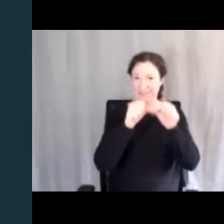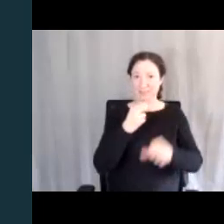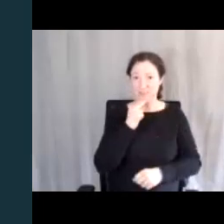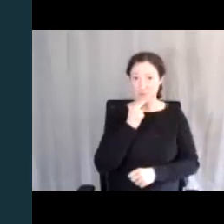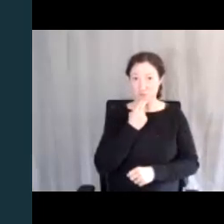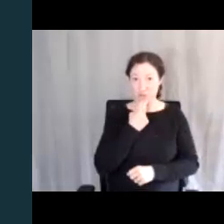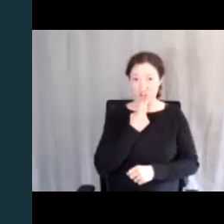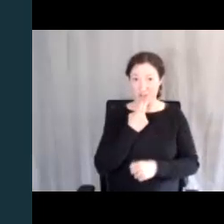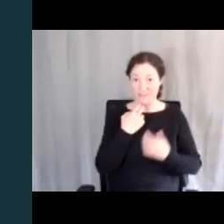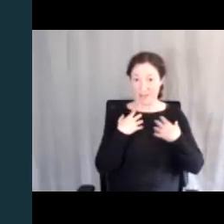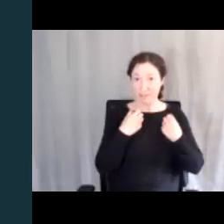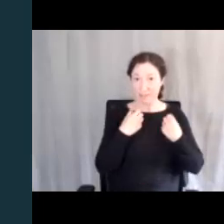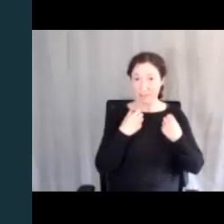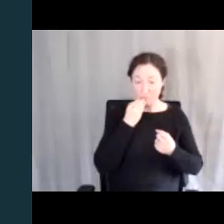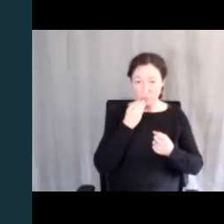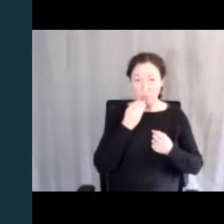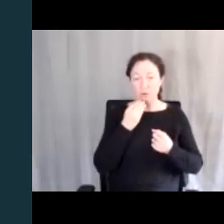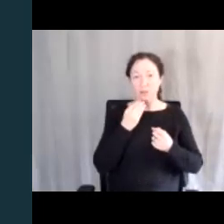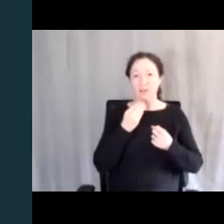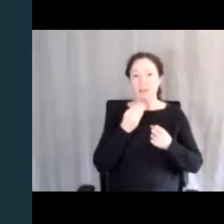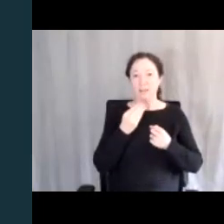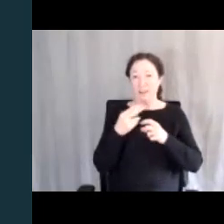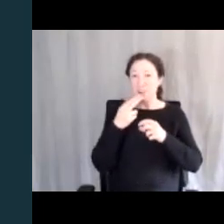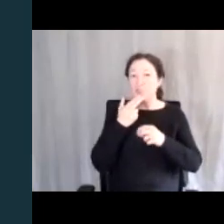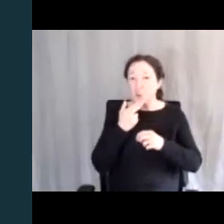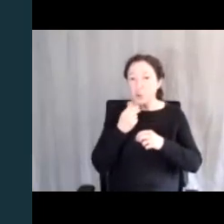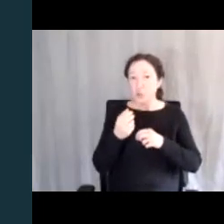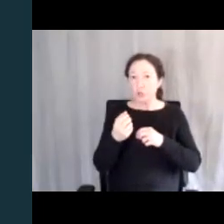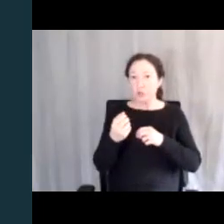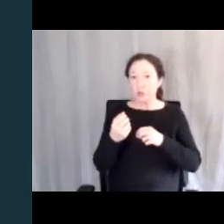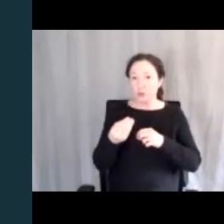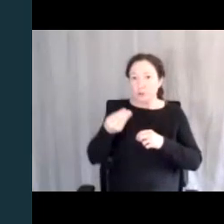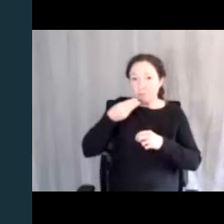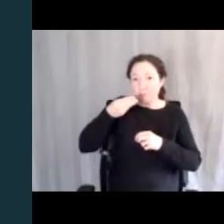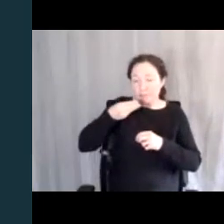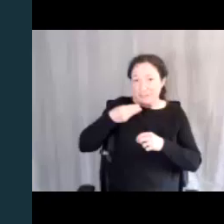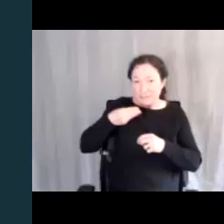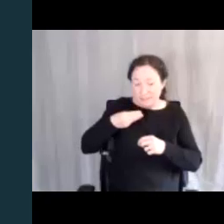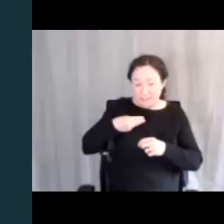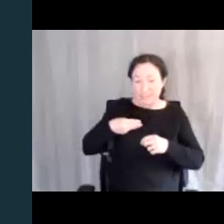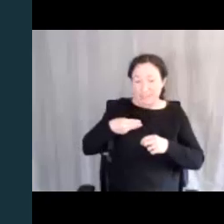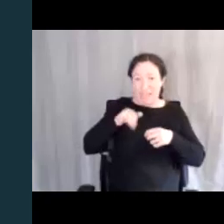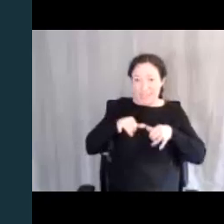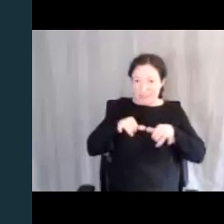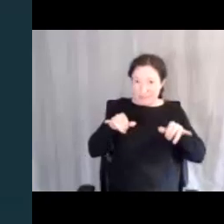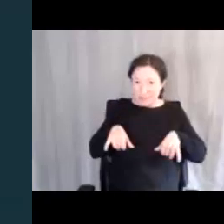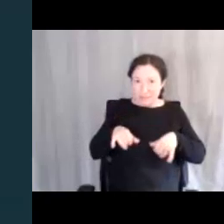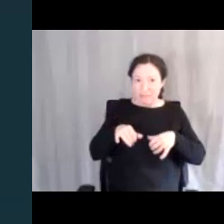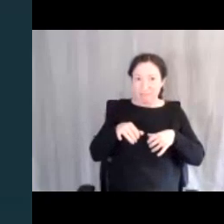and down, you actually are gonna be exhausting the system and you create insulin resistance so you're not